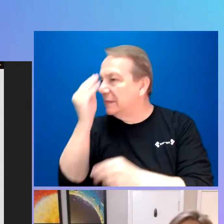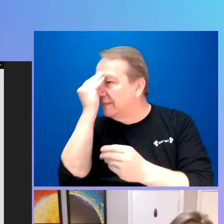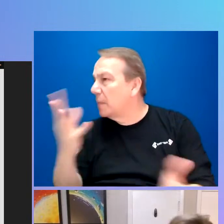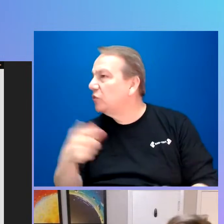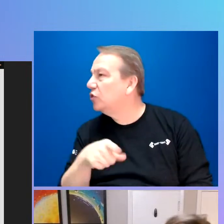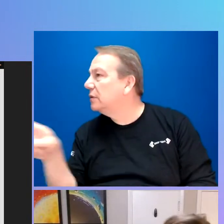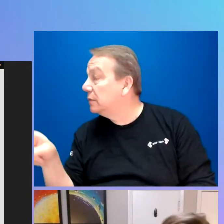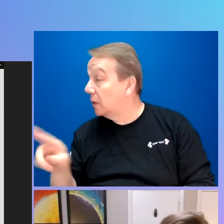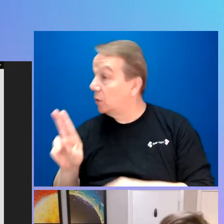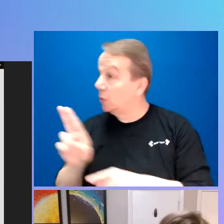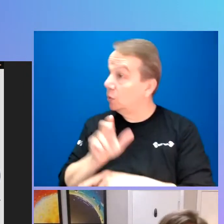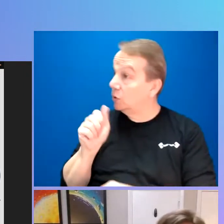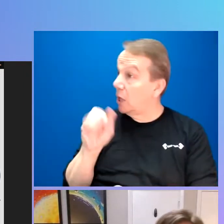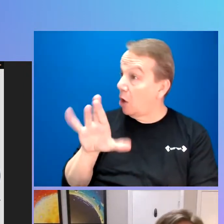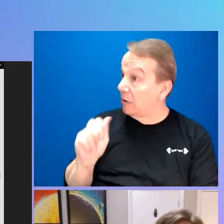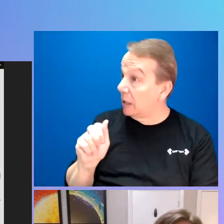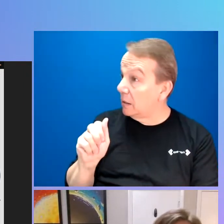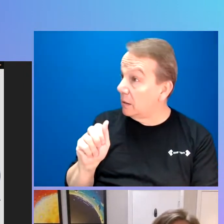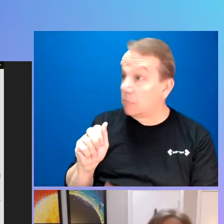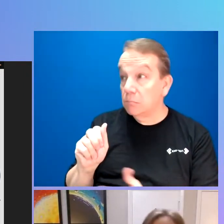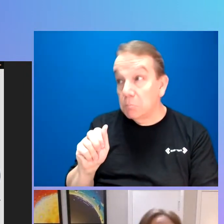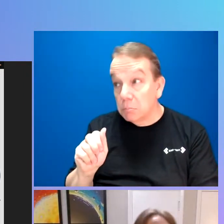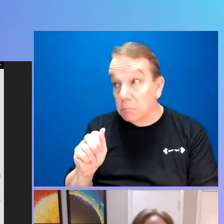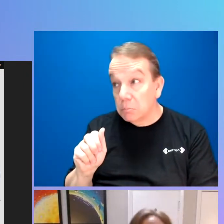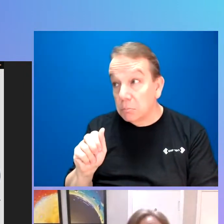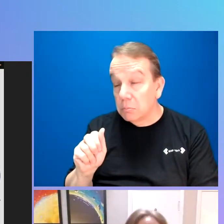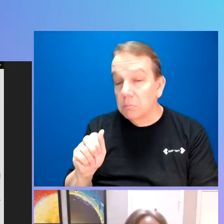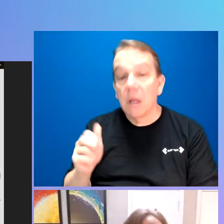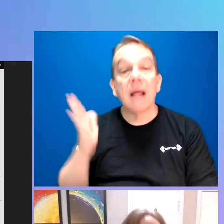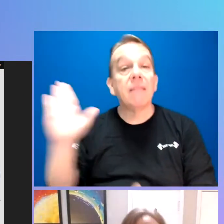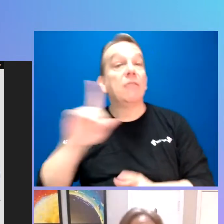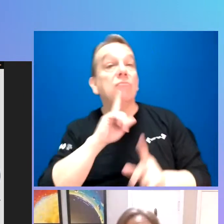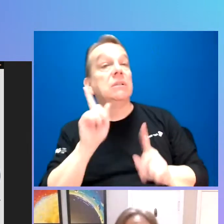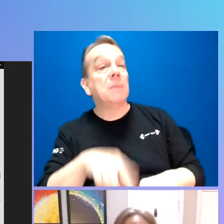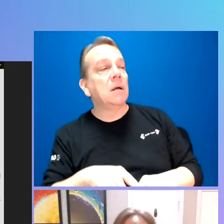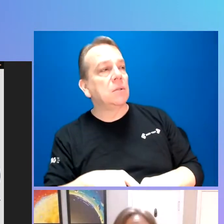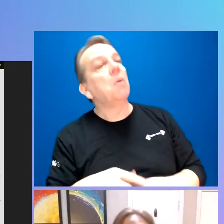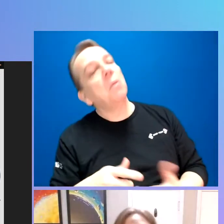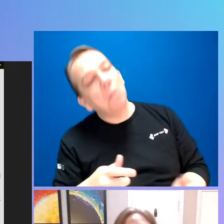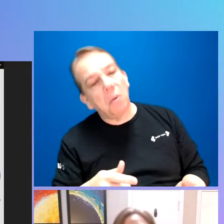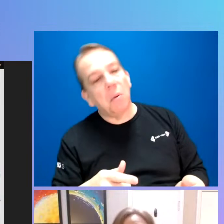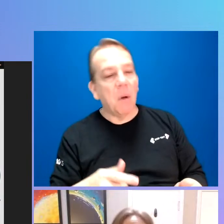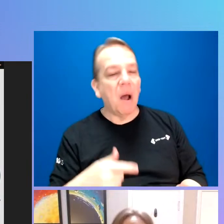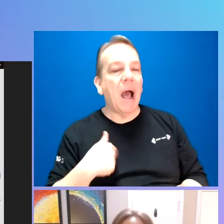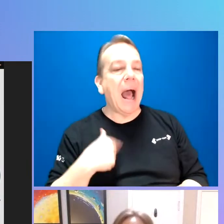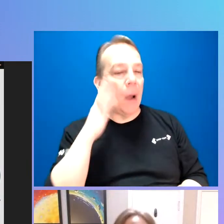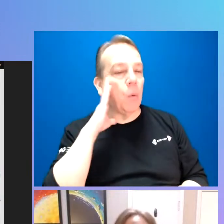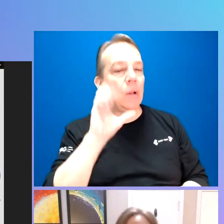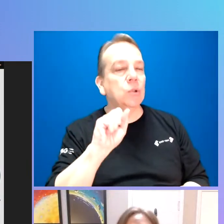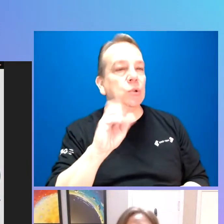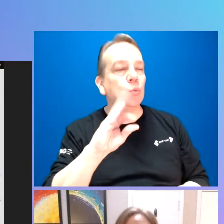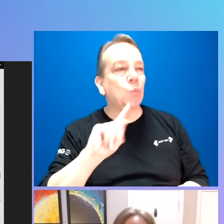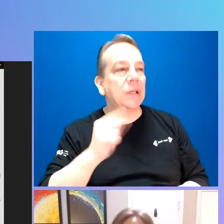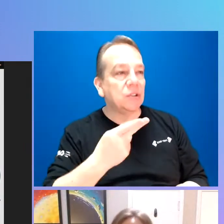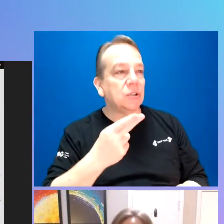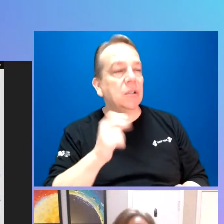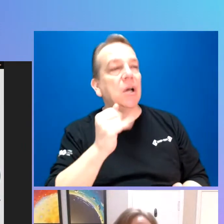use any Aria attributes? And they may respond. This will use